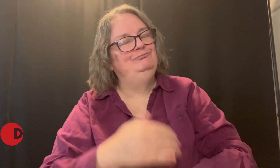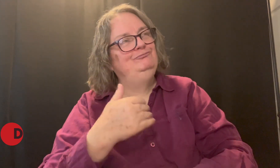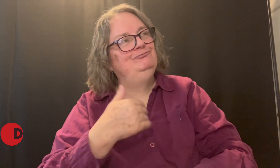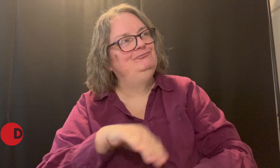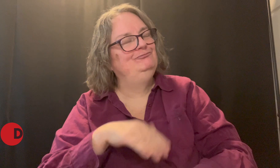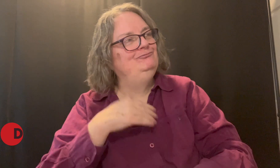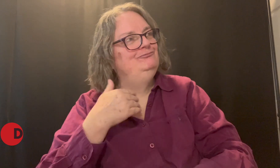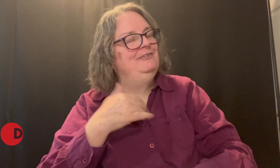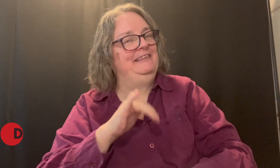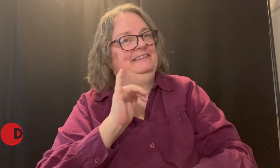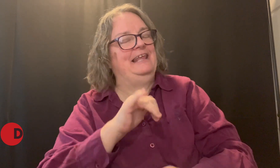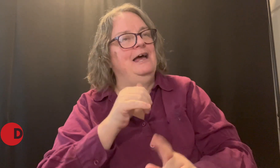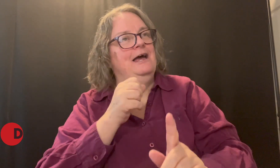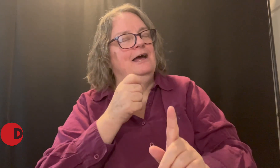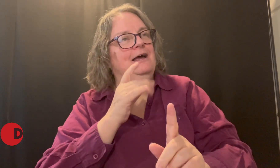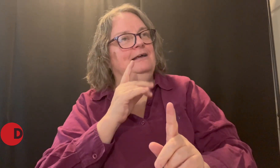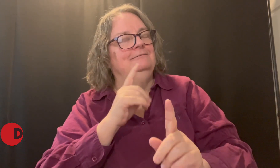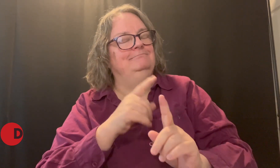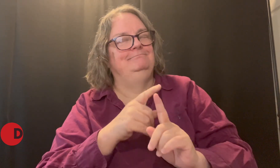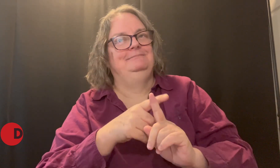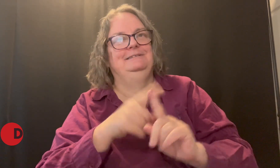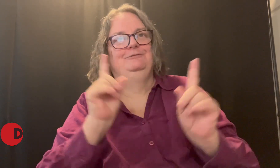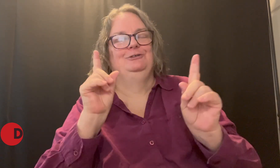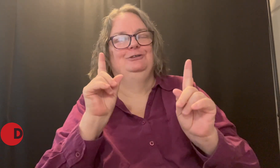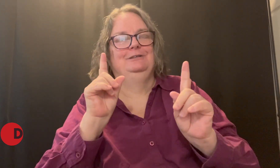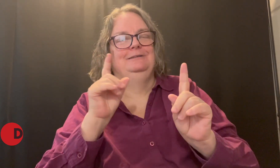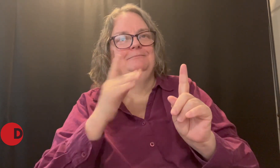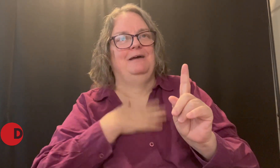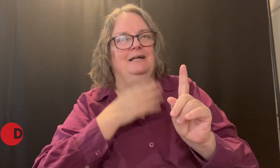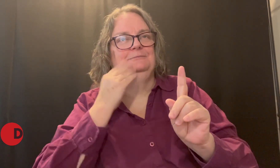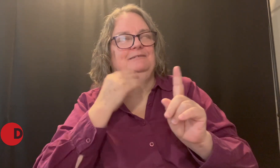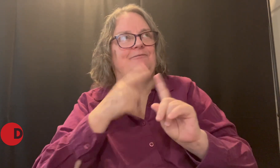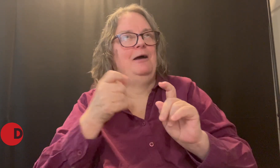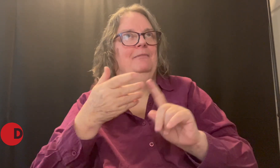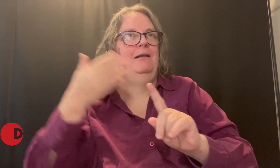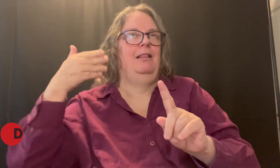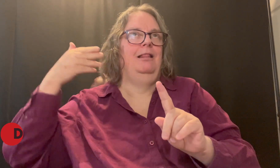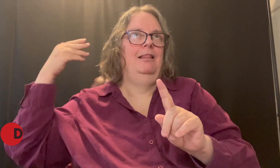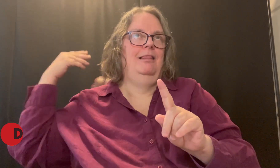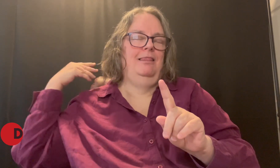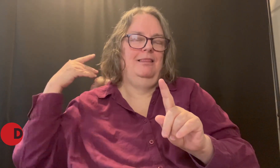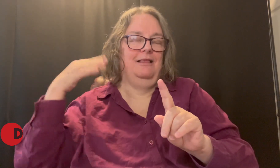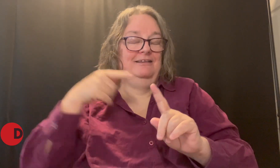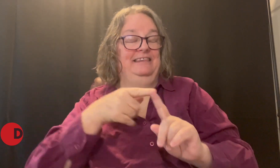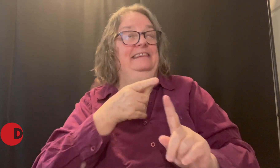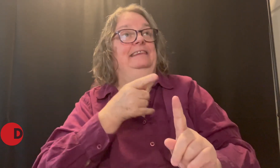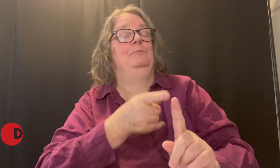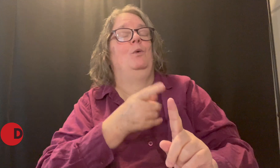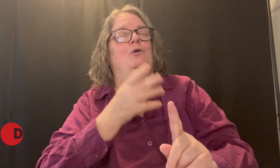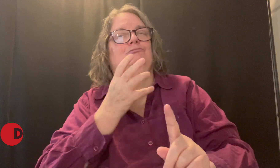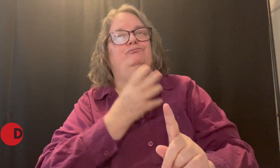What an experience, it impacted me. Such a different experience from past visits.